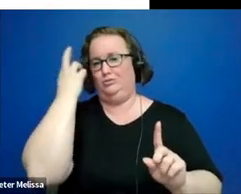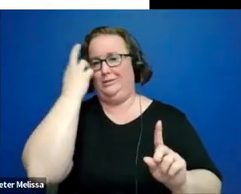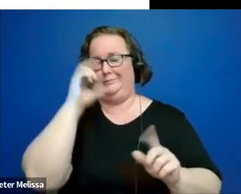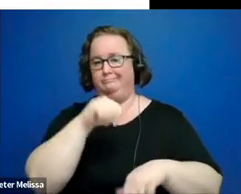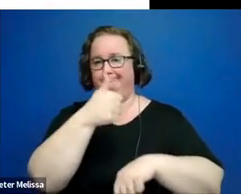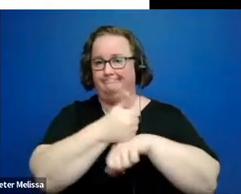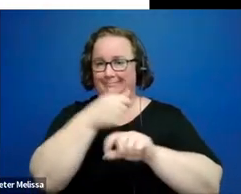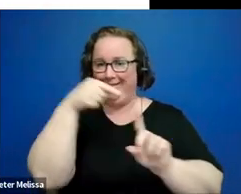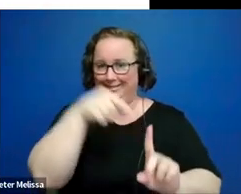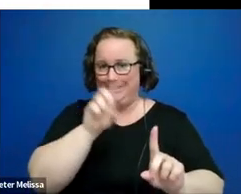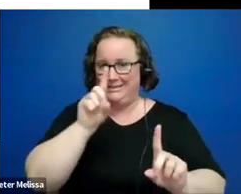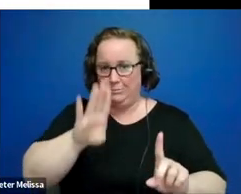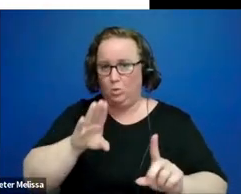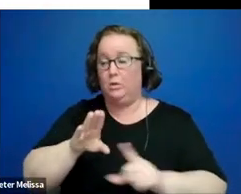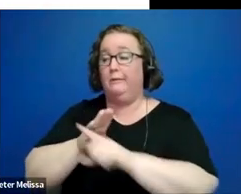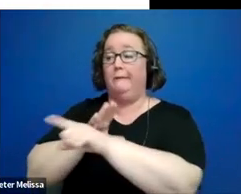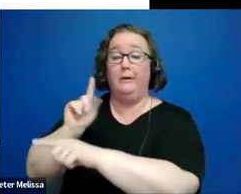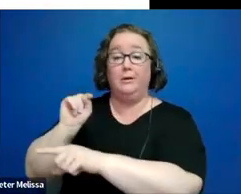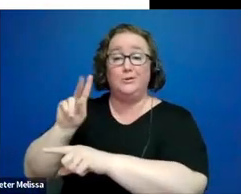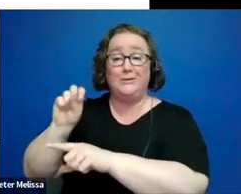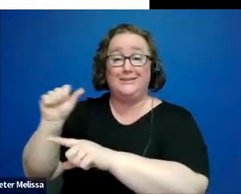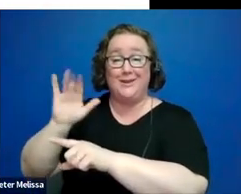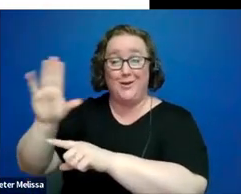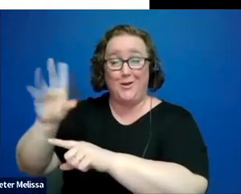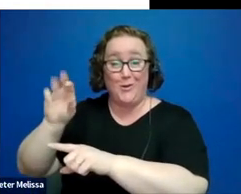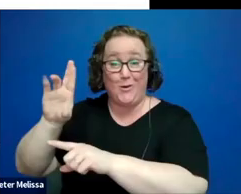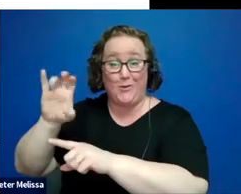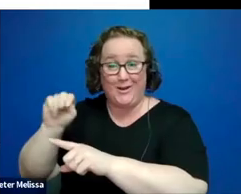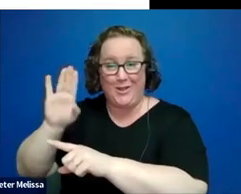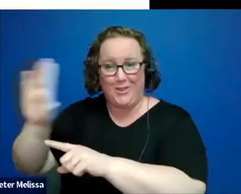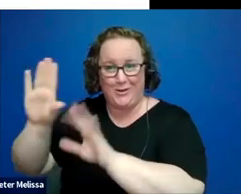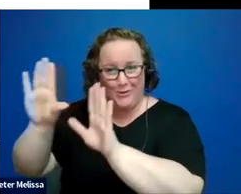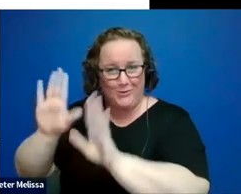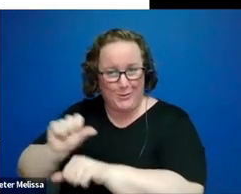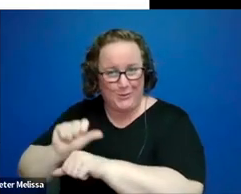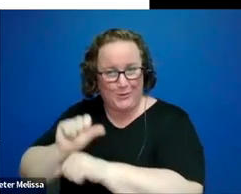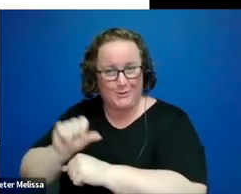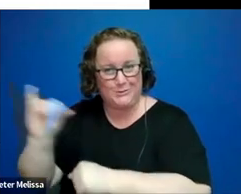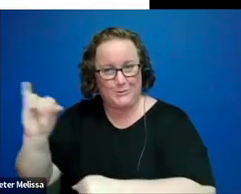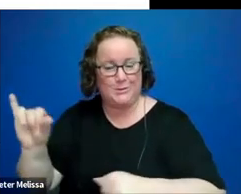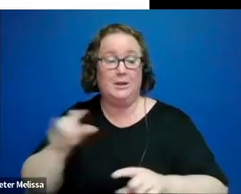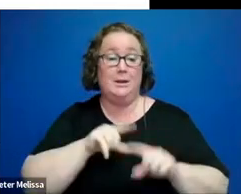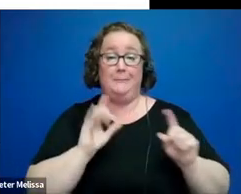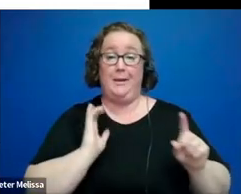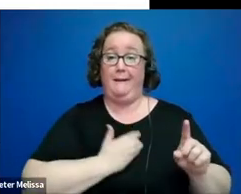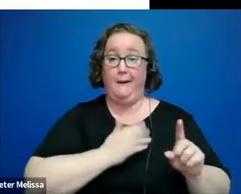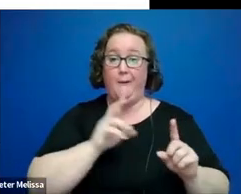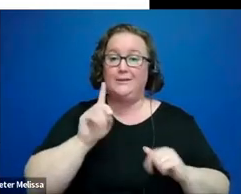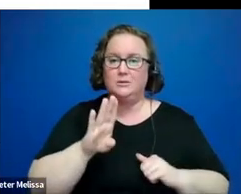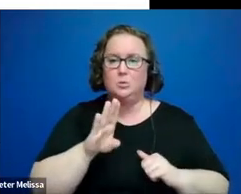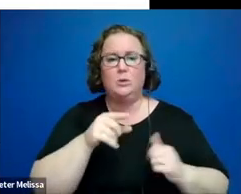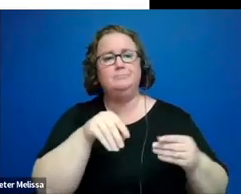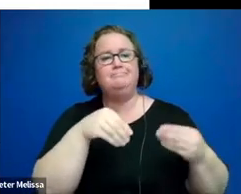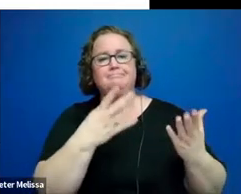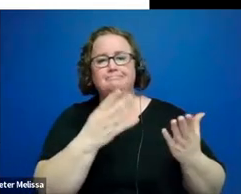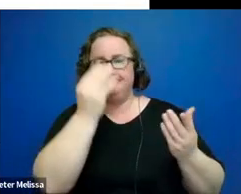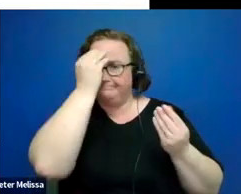course, Teresa and Laurin's fantastic work. And our dashboard provides information about